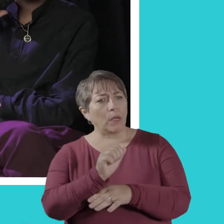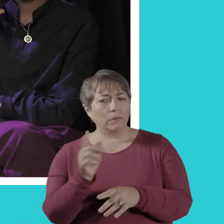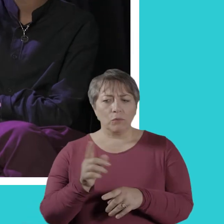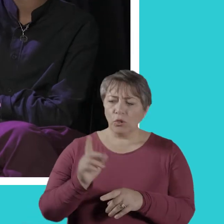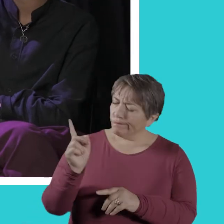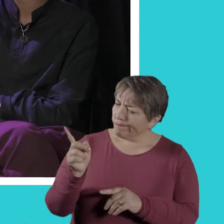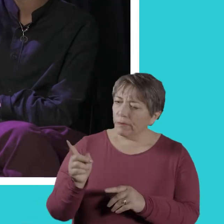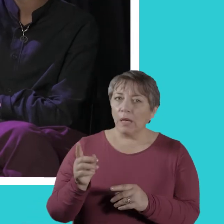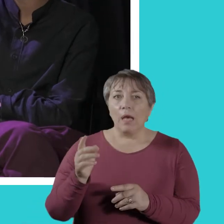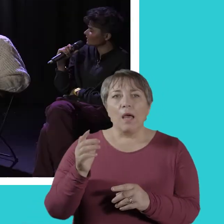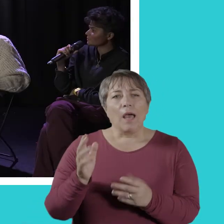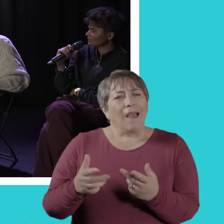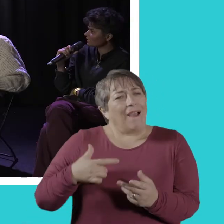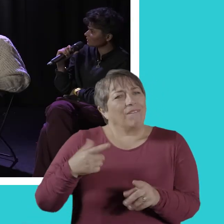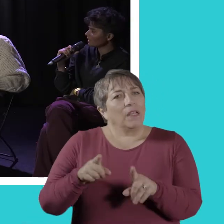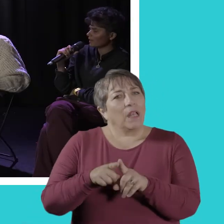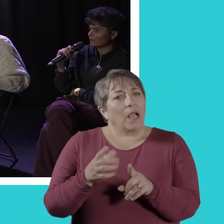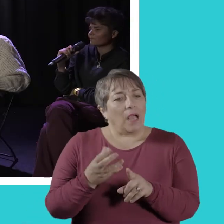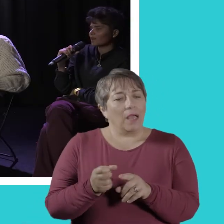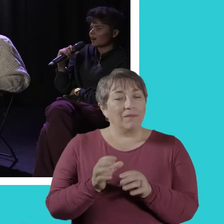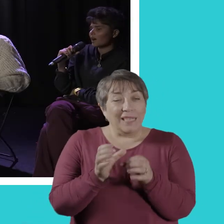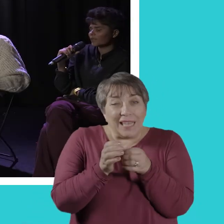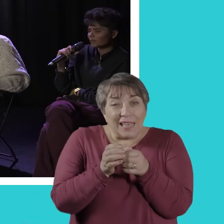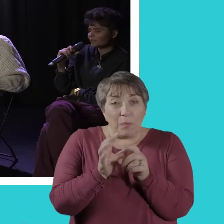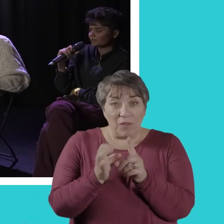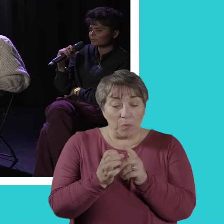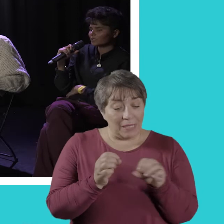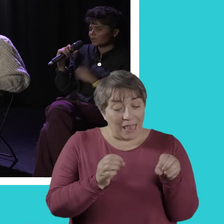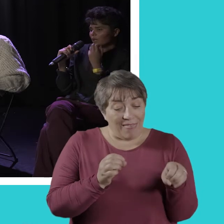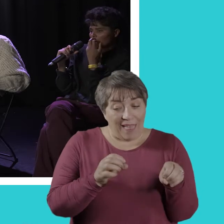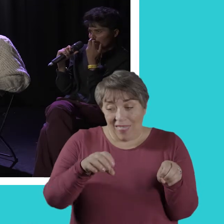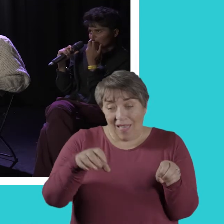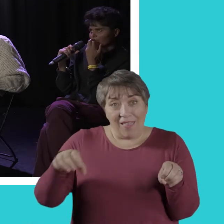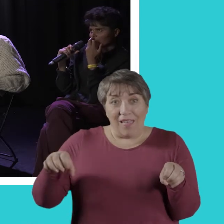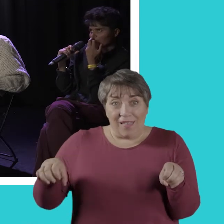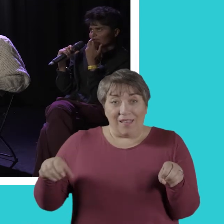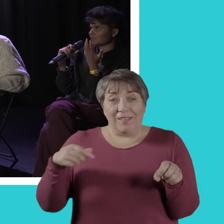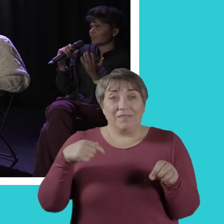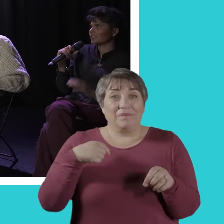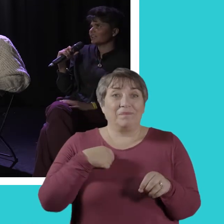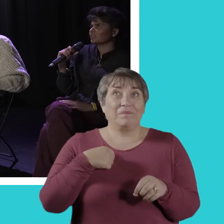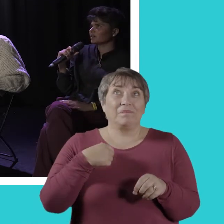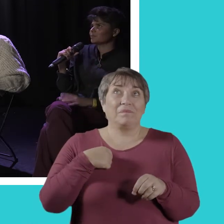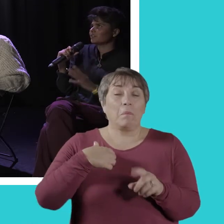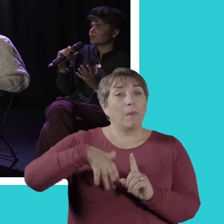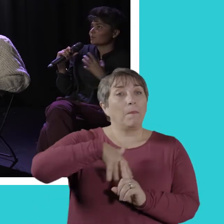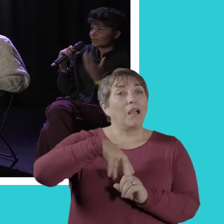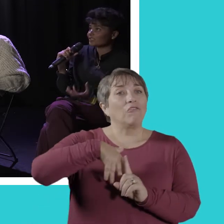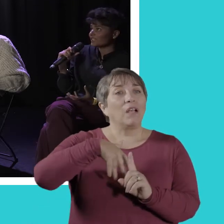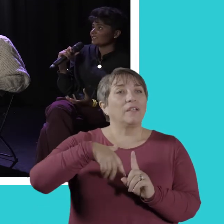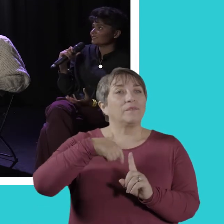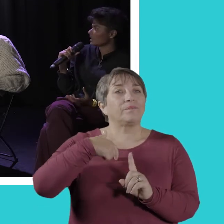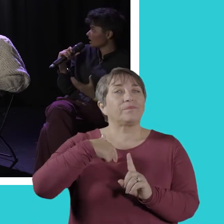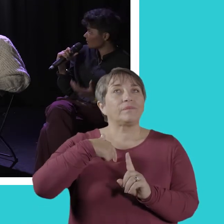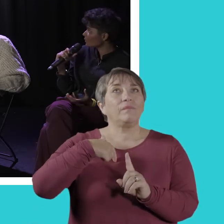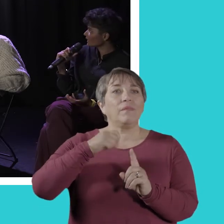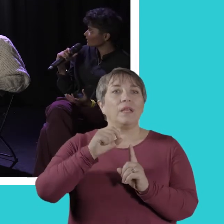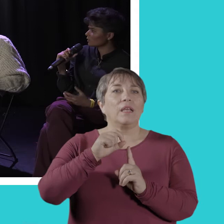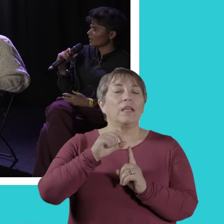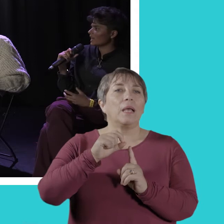in pockets you know? And it's building. I've come from I guess a Pakistani upbringing where